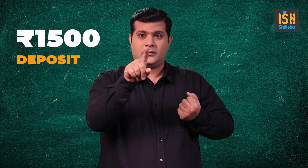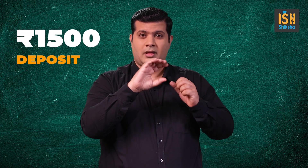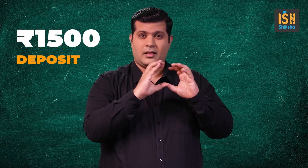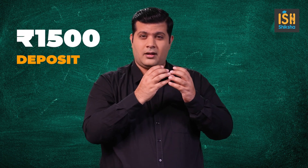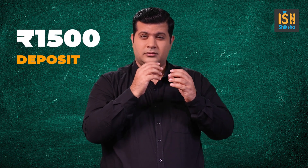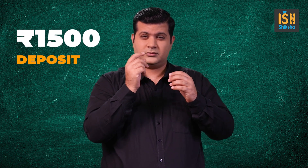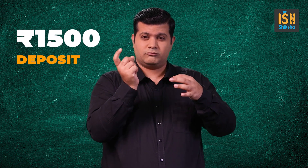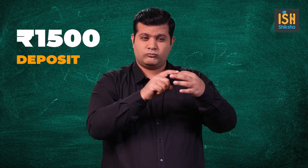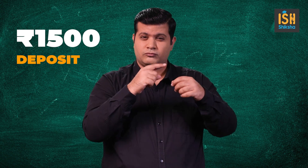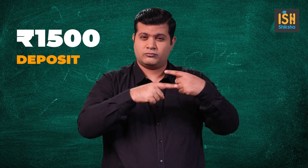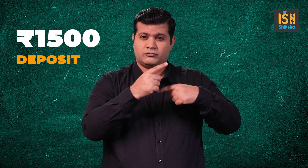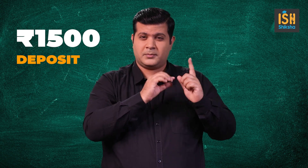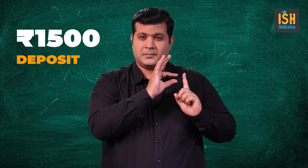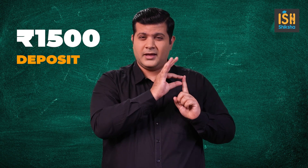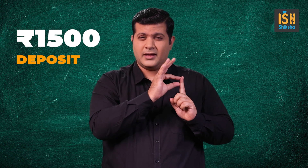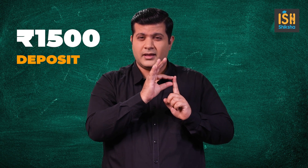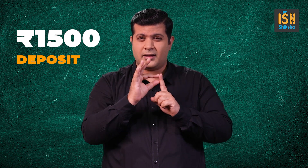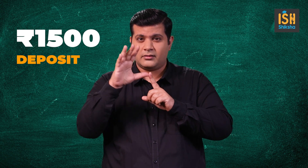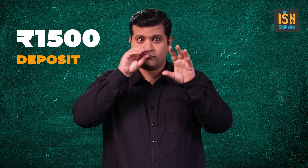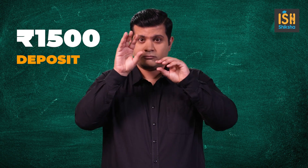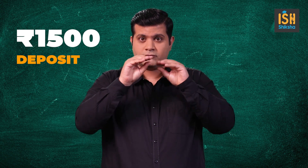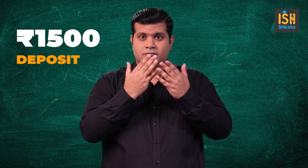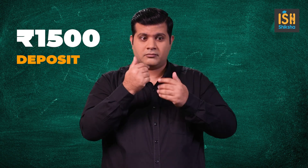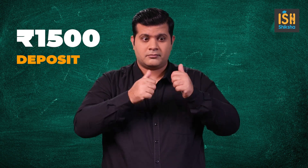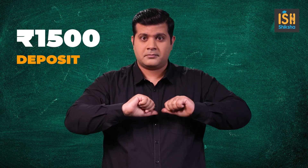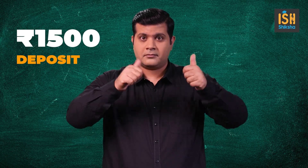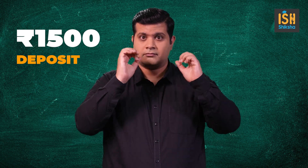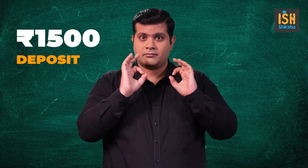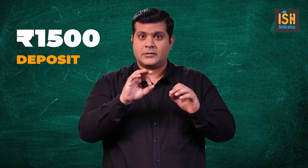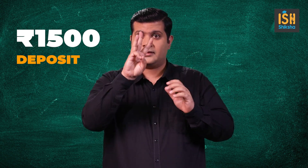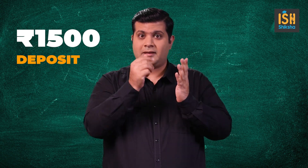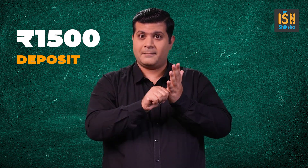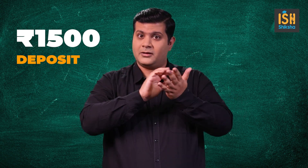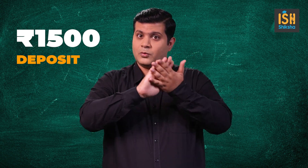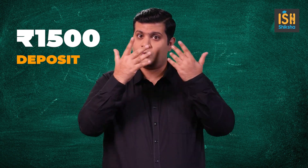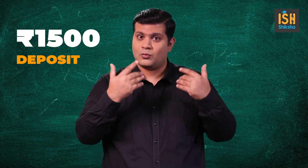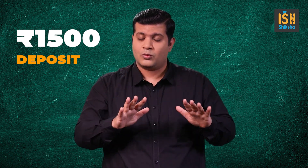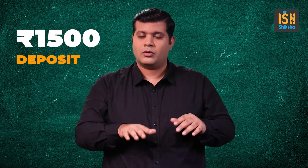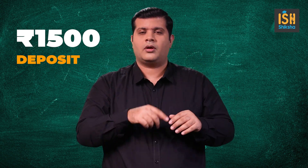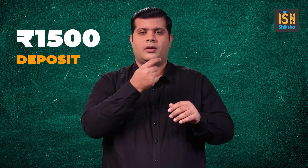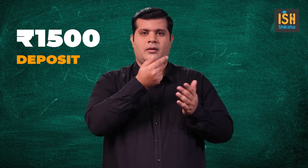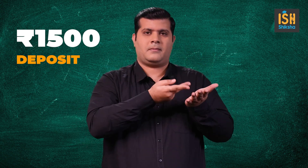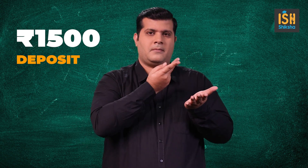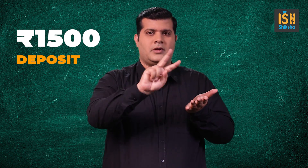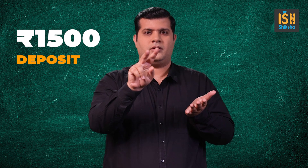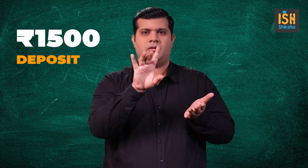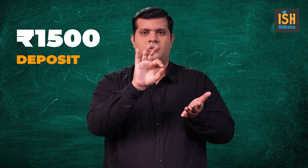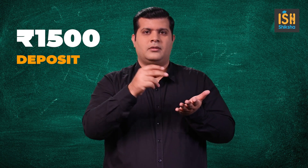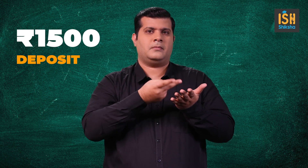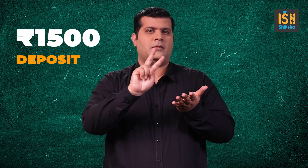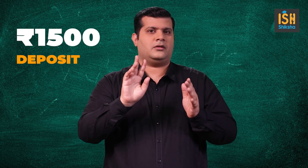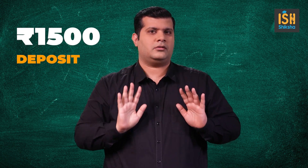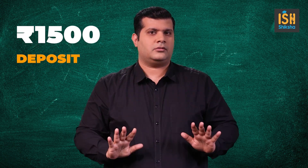You will get full refund when you regularly attend and complete the three month course.